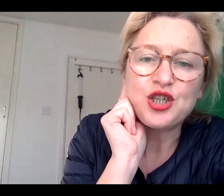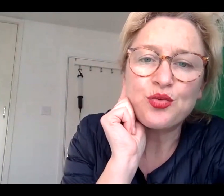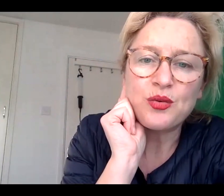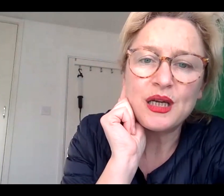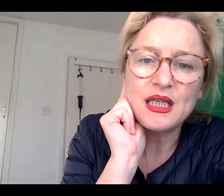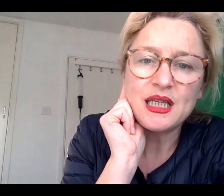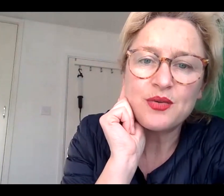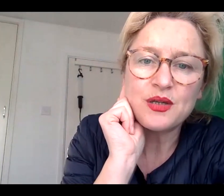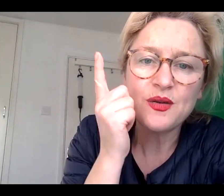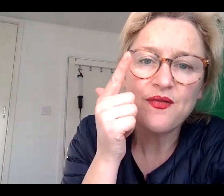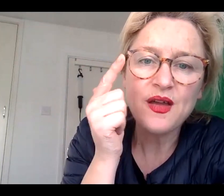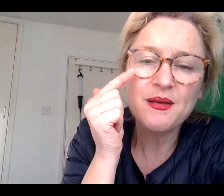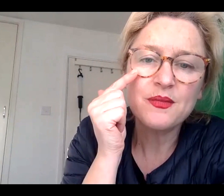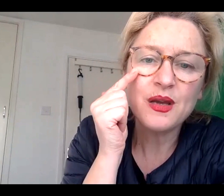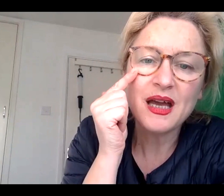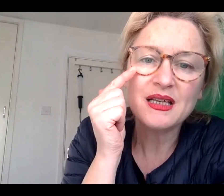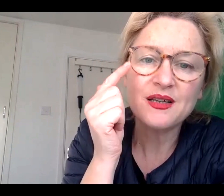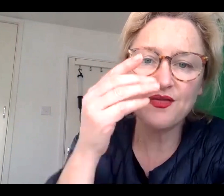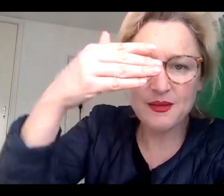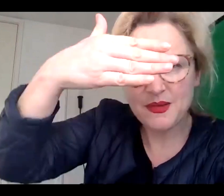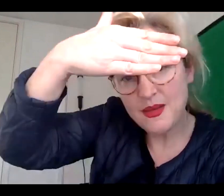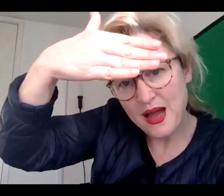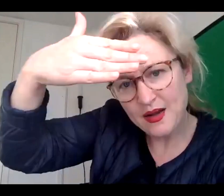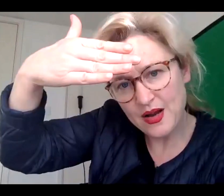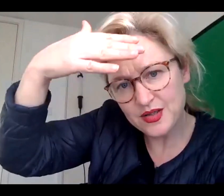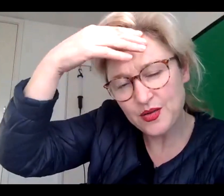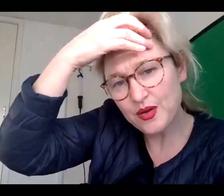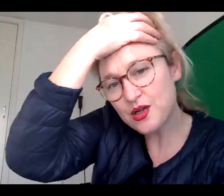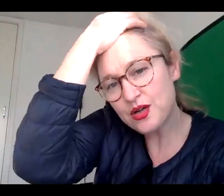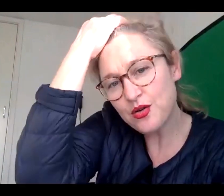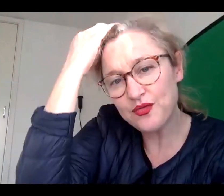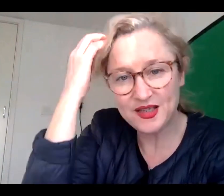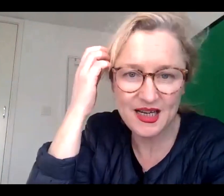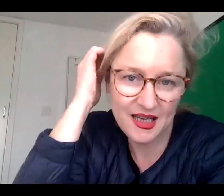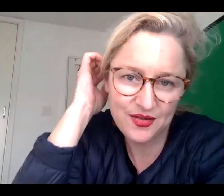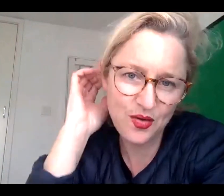so what we did was we had a film in the background, so we took it off the stage,